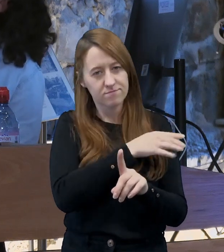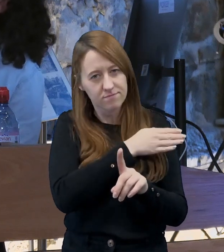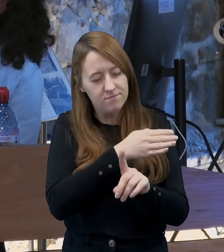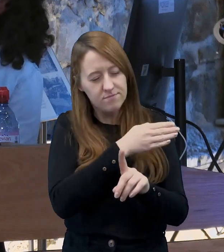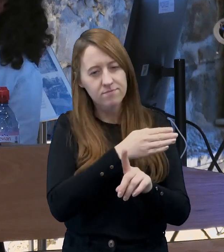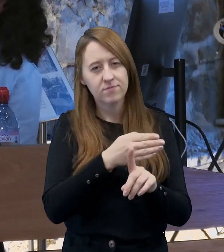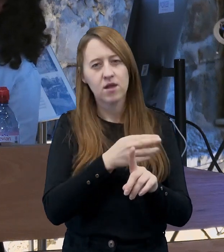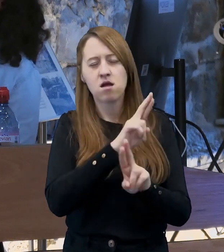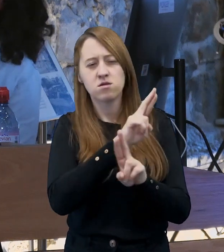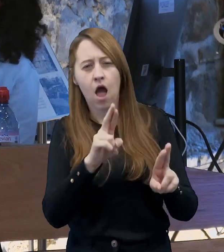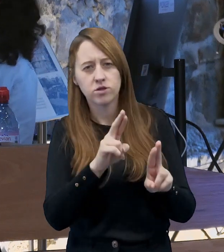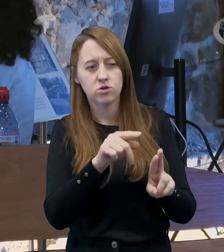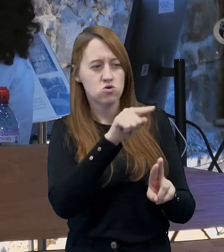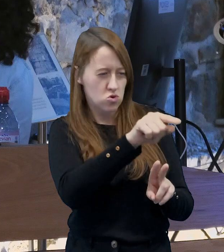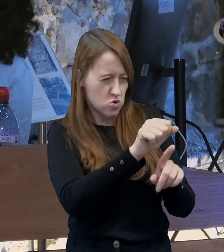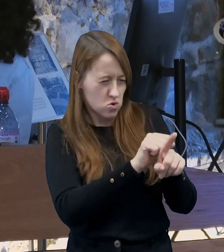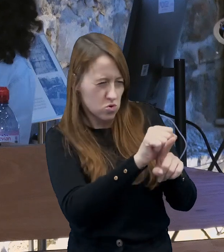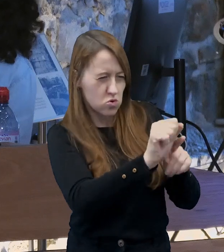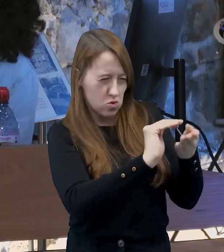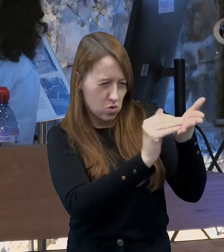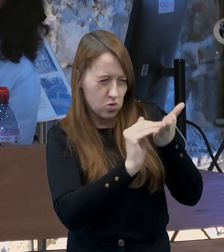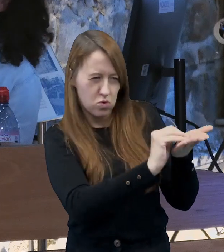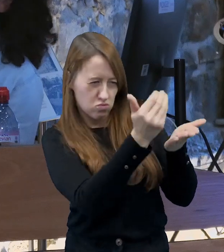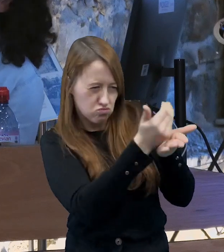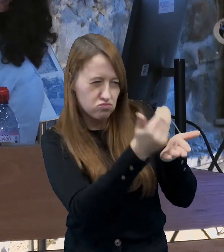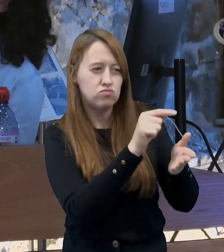interventive conservation work, it became more of a research project.